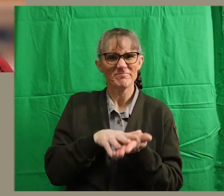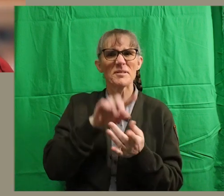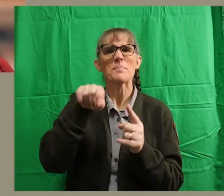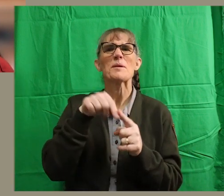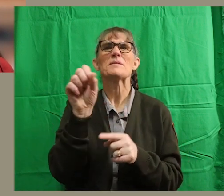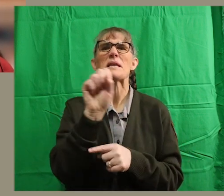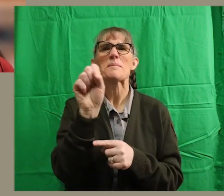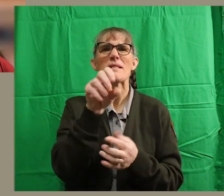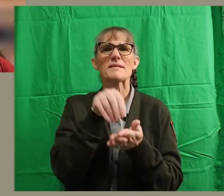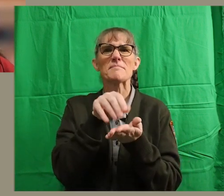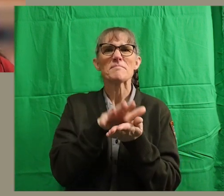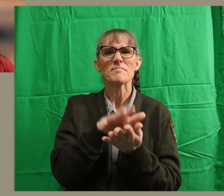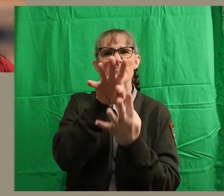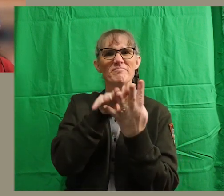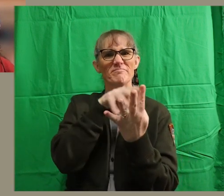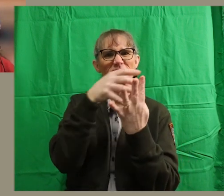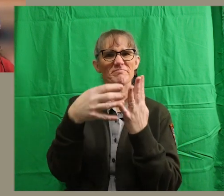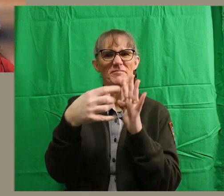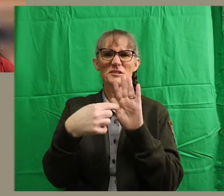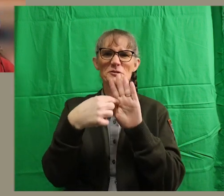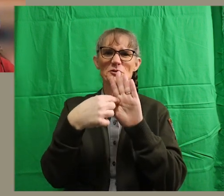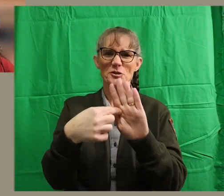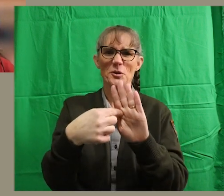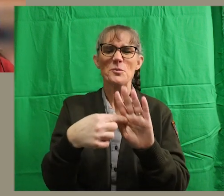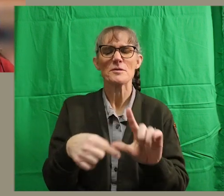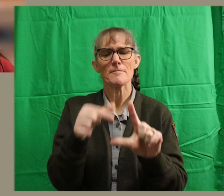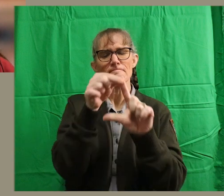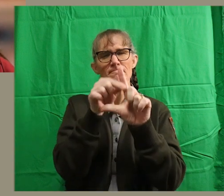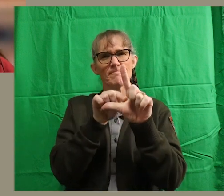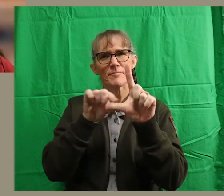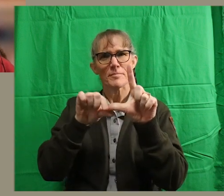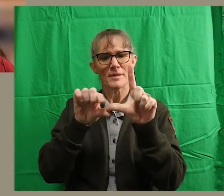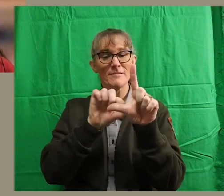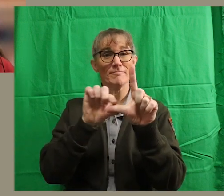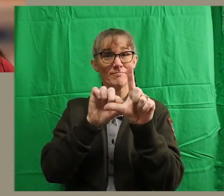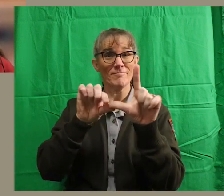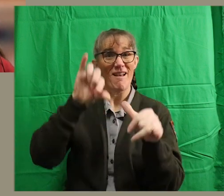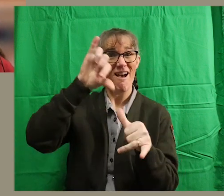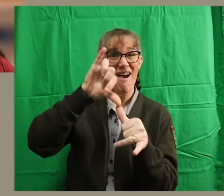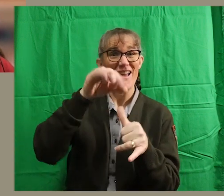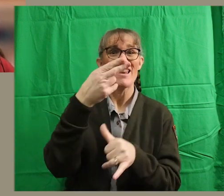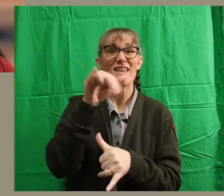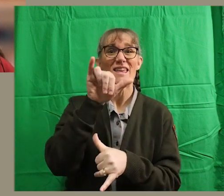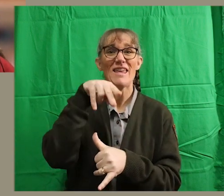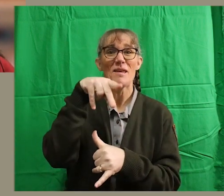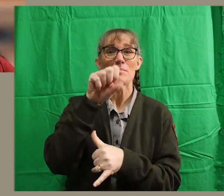on the Stenomylines. So, what you can see here is that it's showing high index which is hypsodonty,